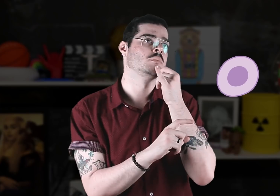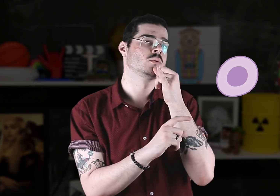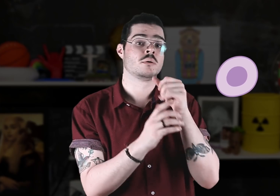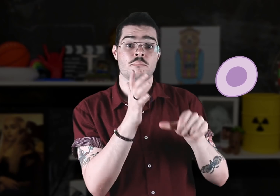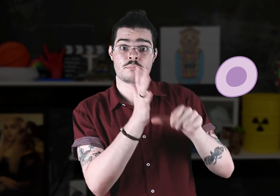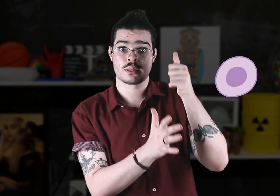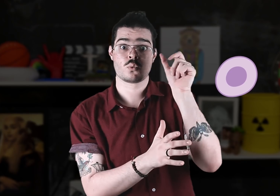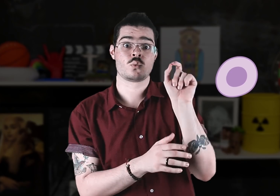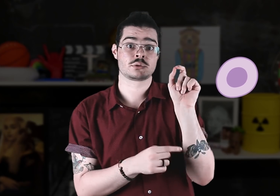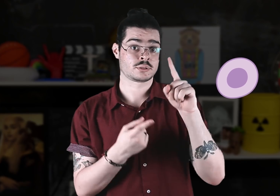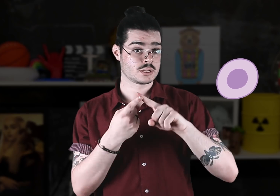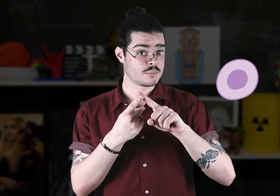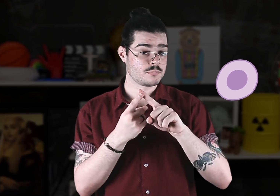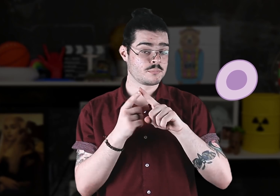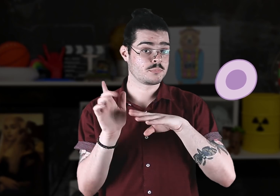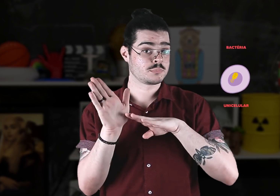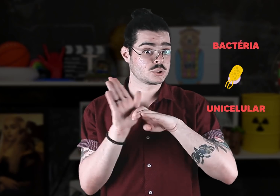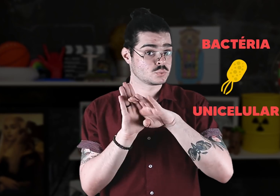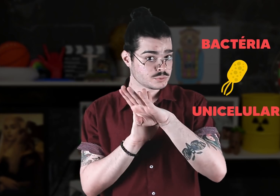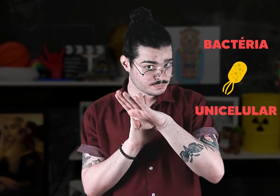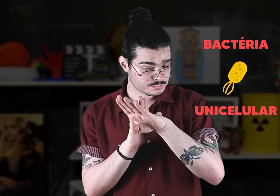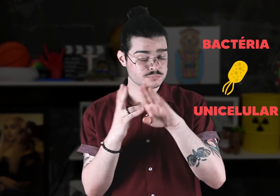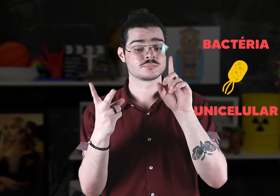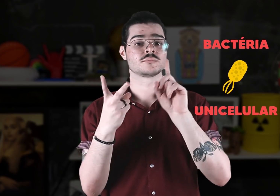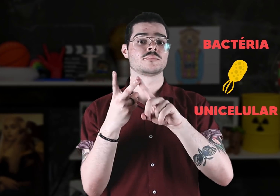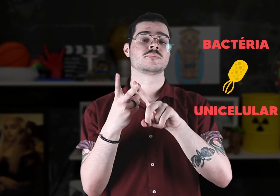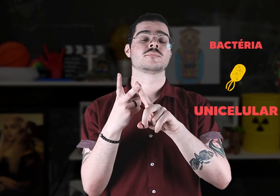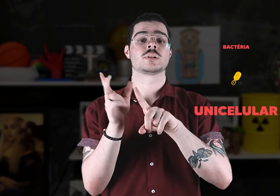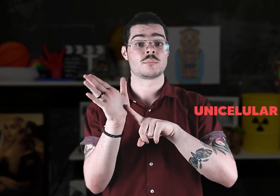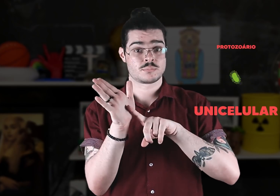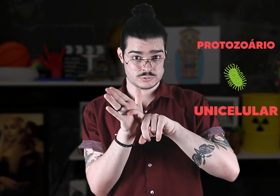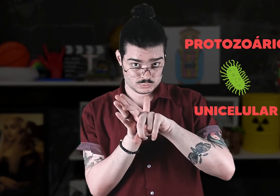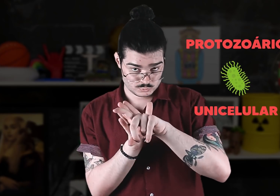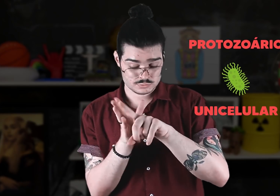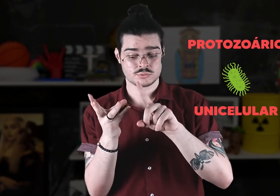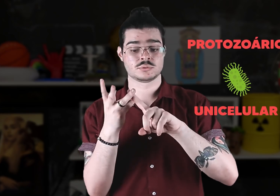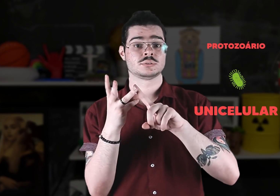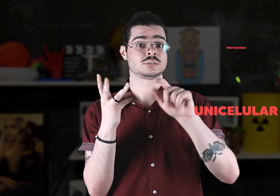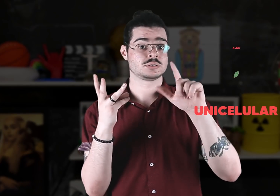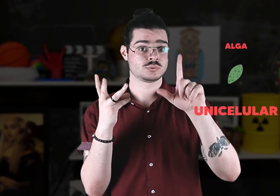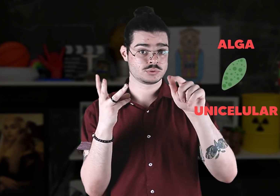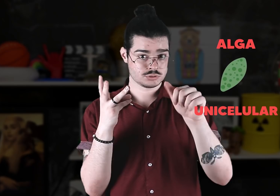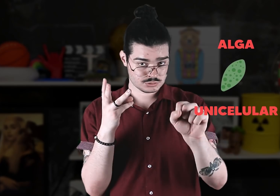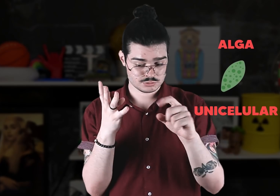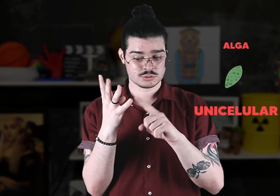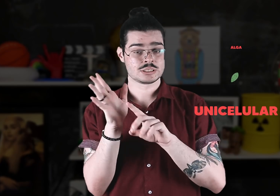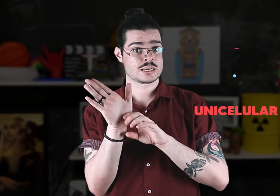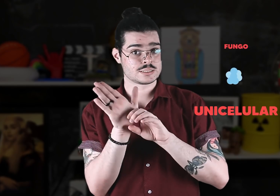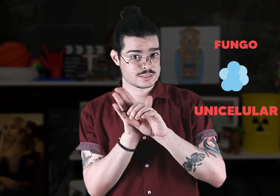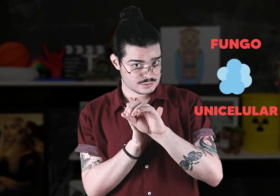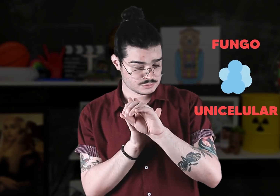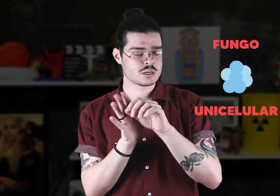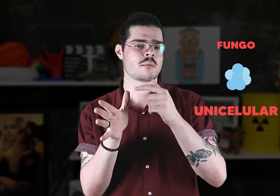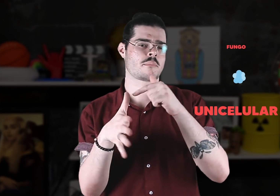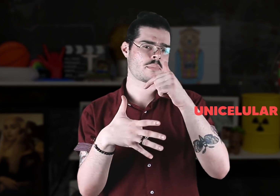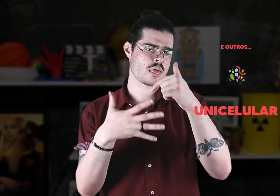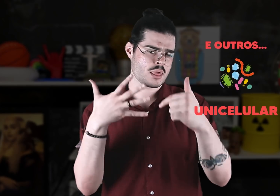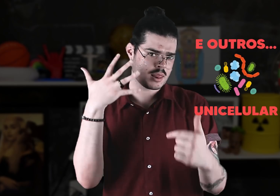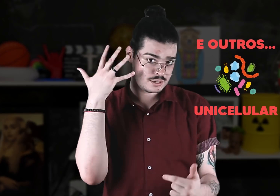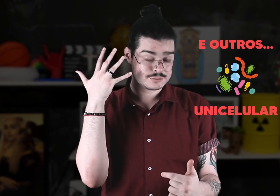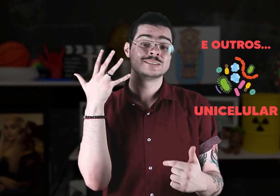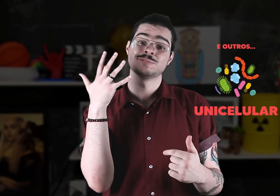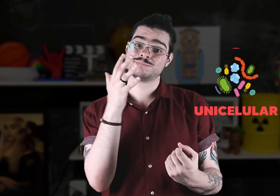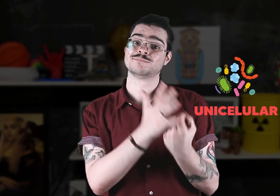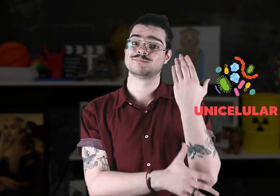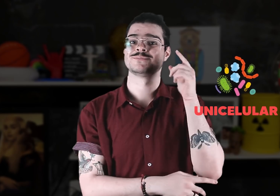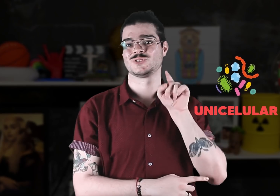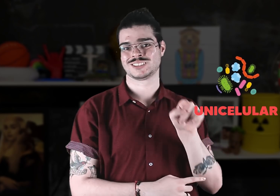as the first bacteria, protozoa, algae, fungi, among others.